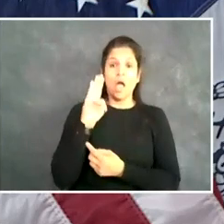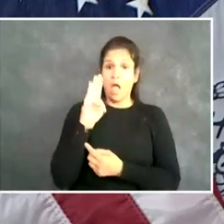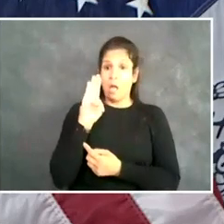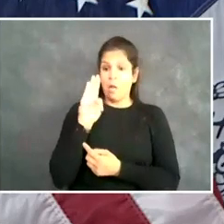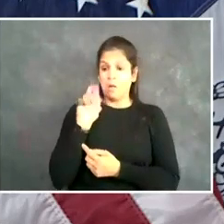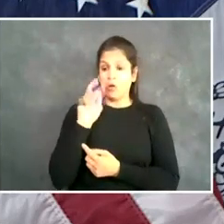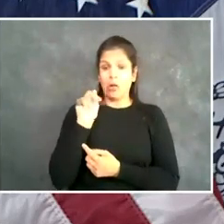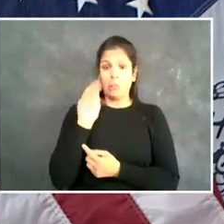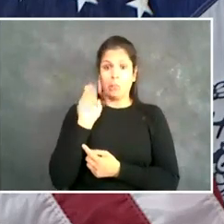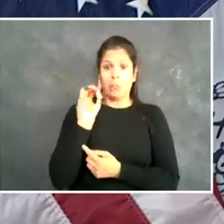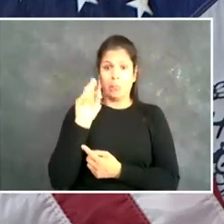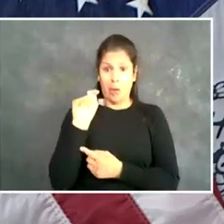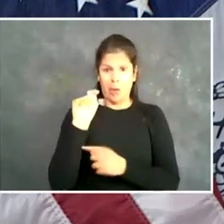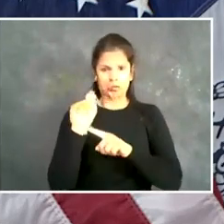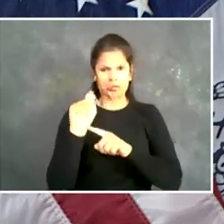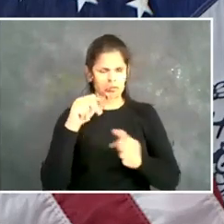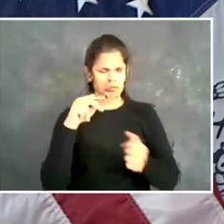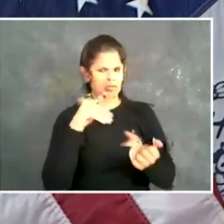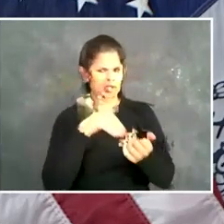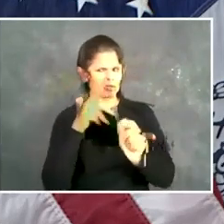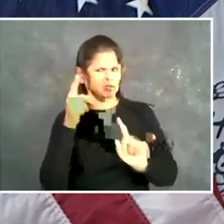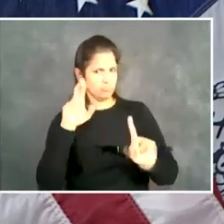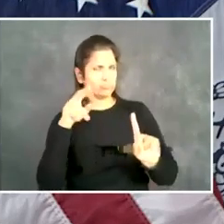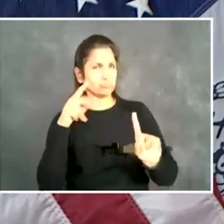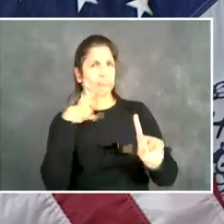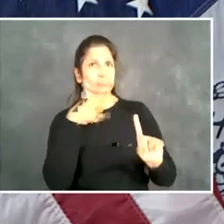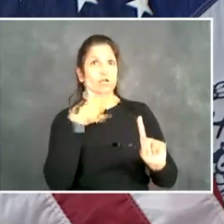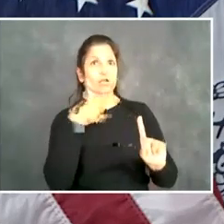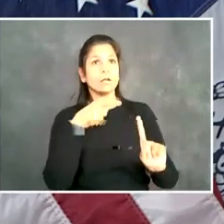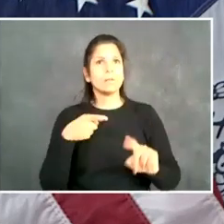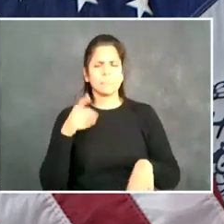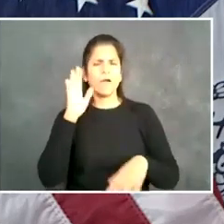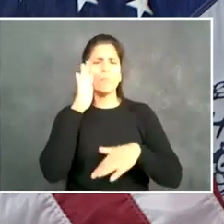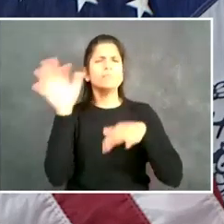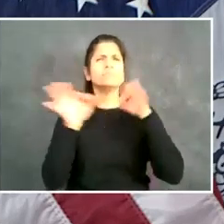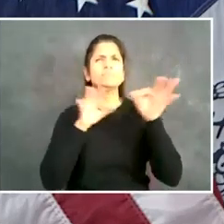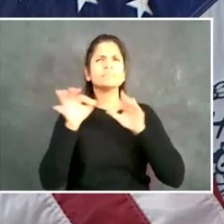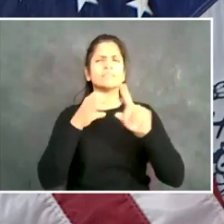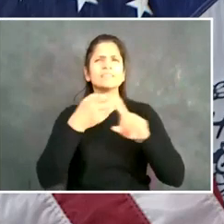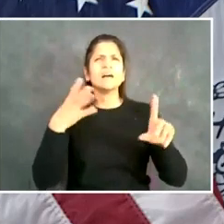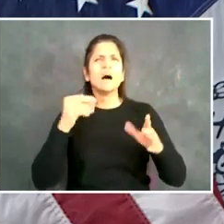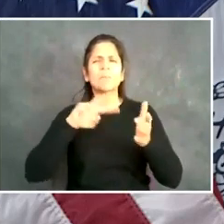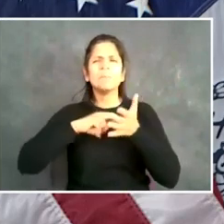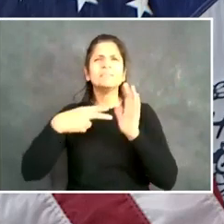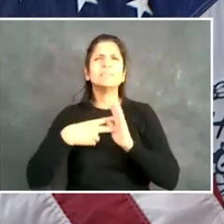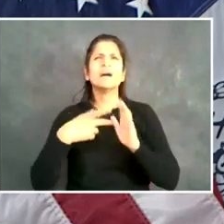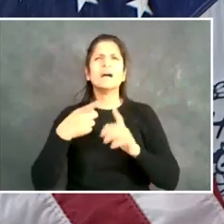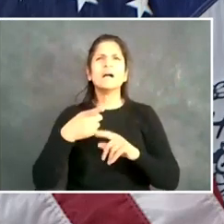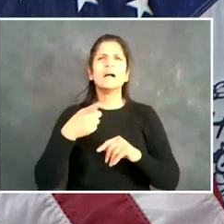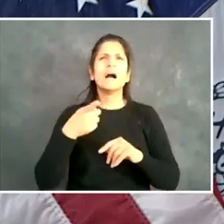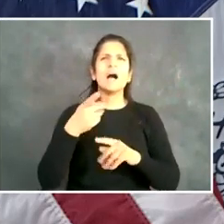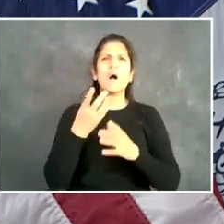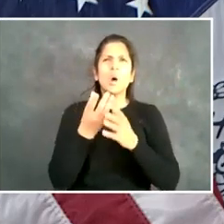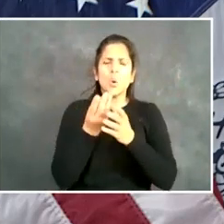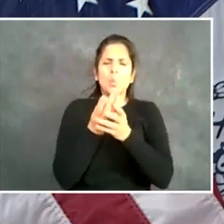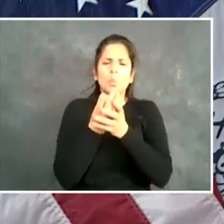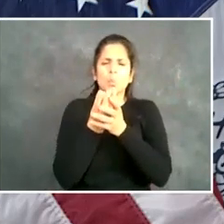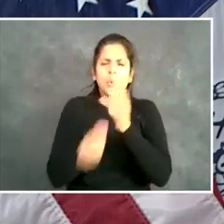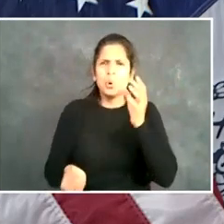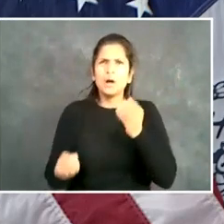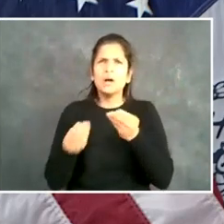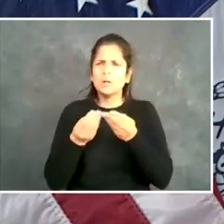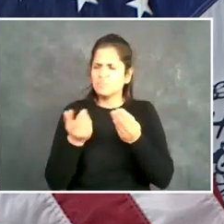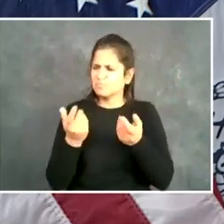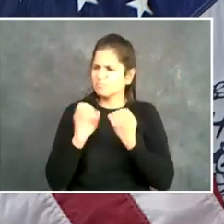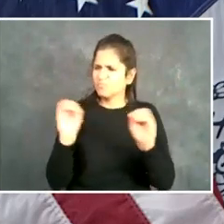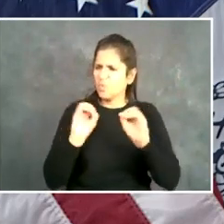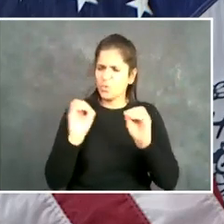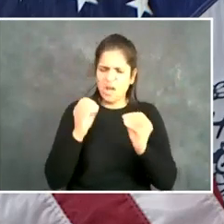AND THE EVIDENCE ABSENCE?